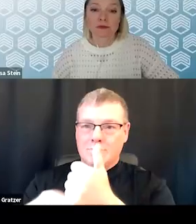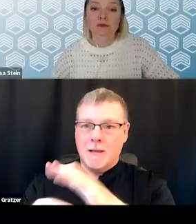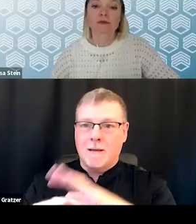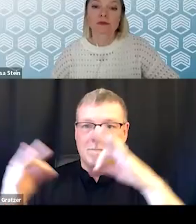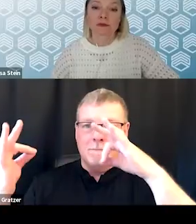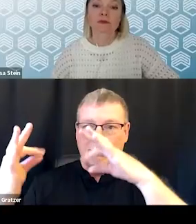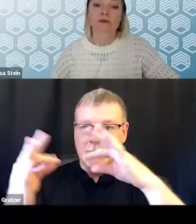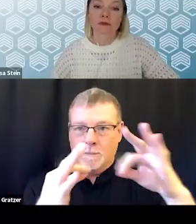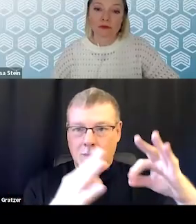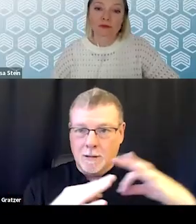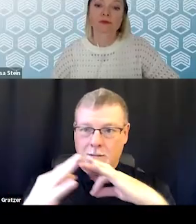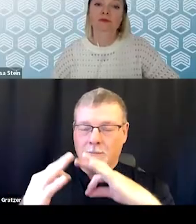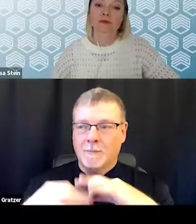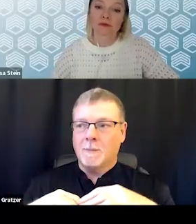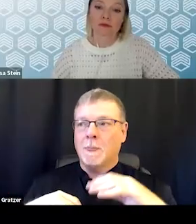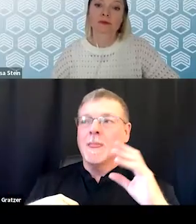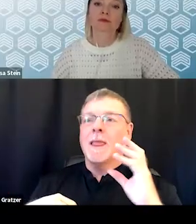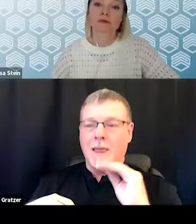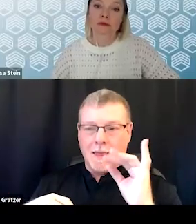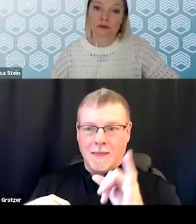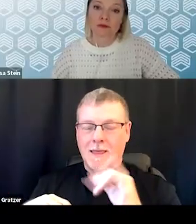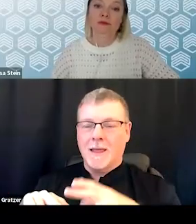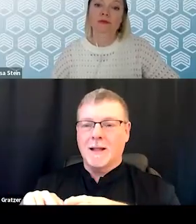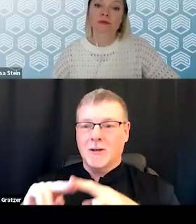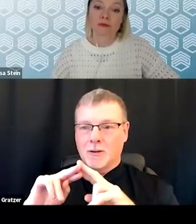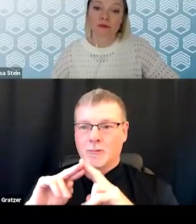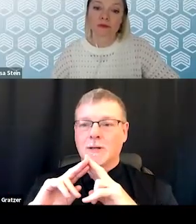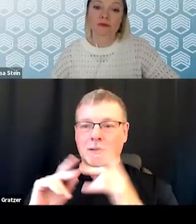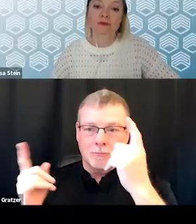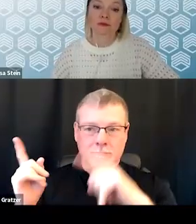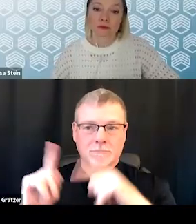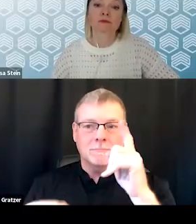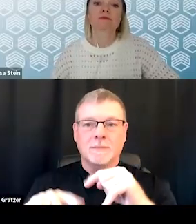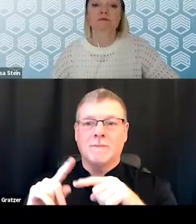so I think that really also increased our buy-in from the community as well.